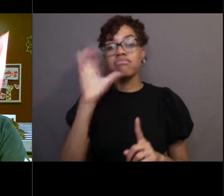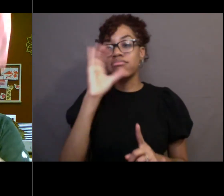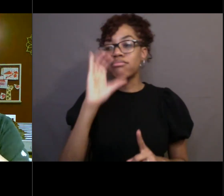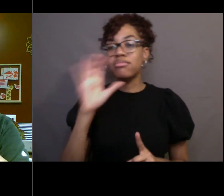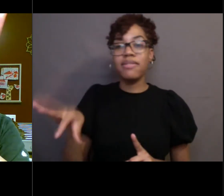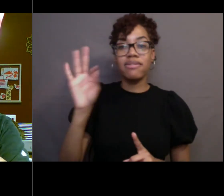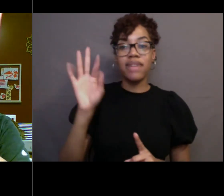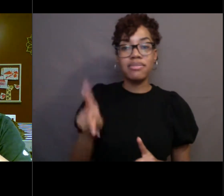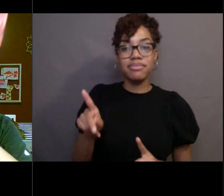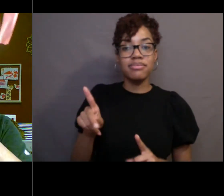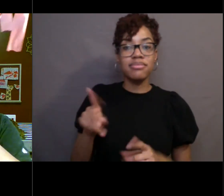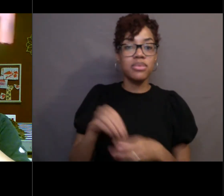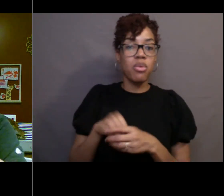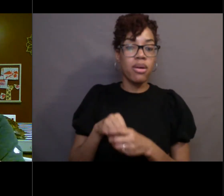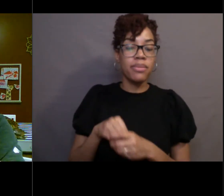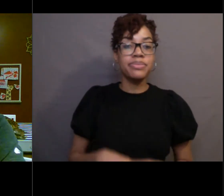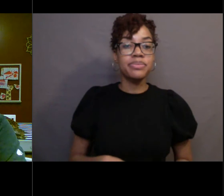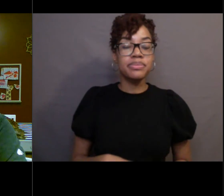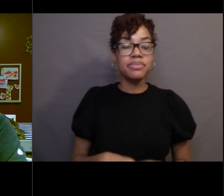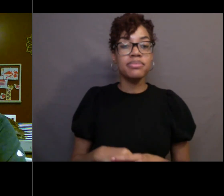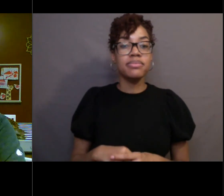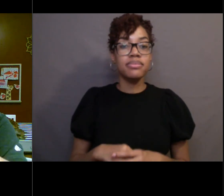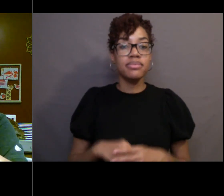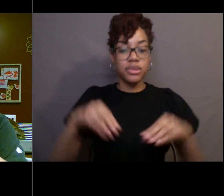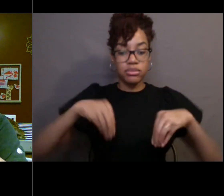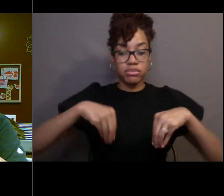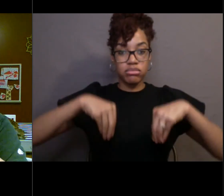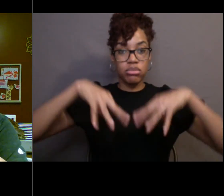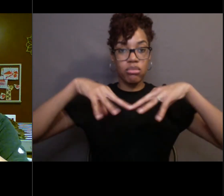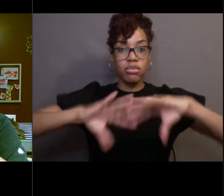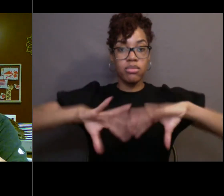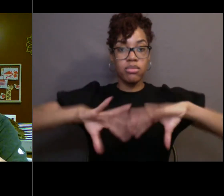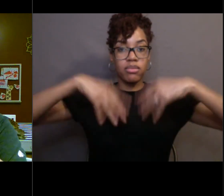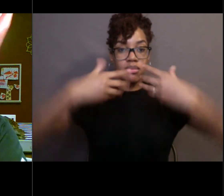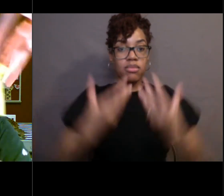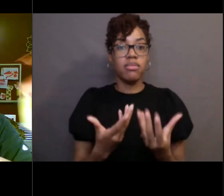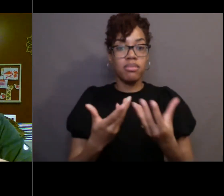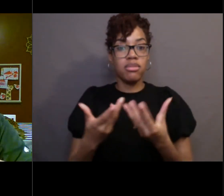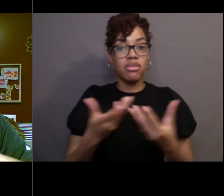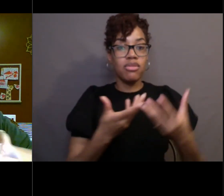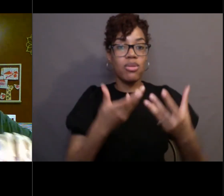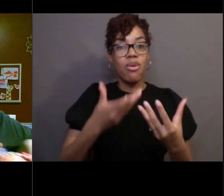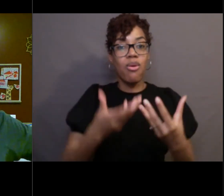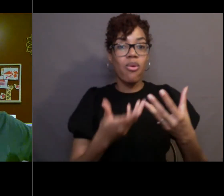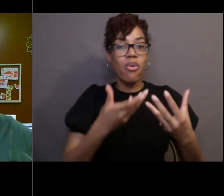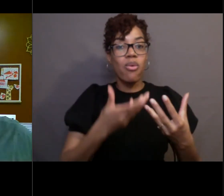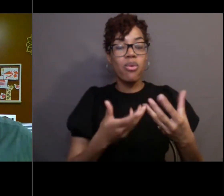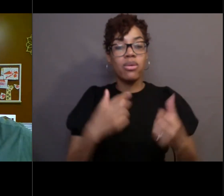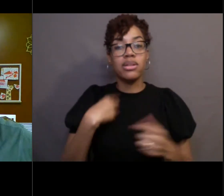So it releases off the turtle, it floats in the water, and then we find it with this antenna here. All right.